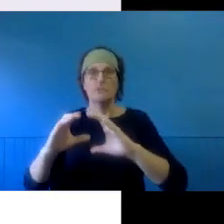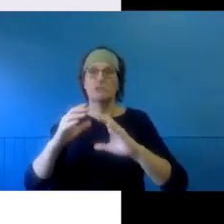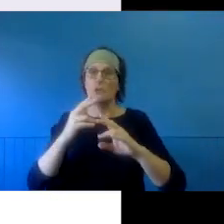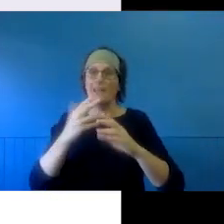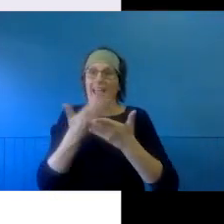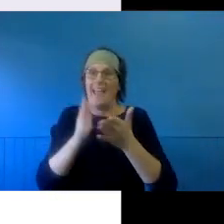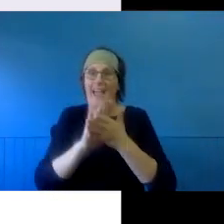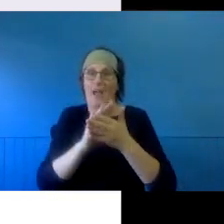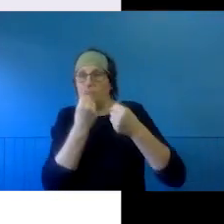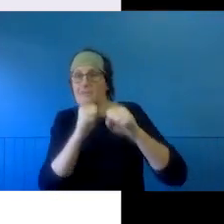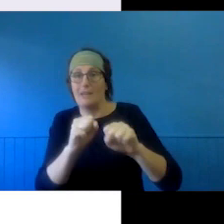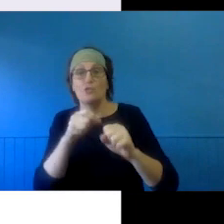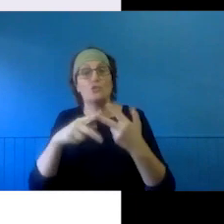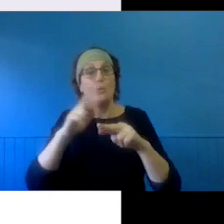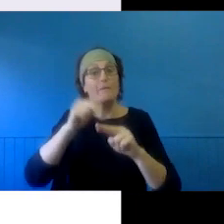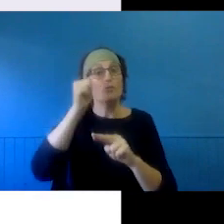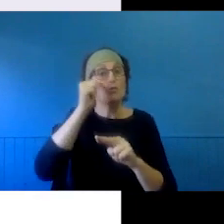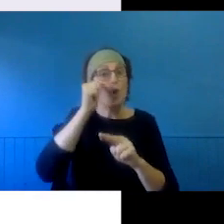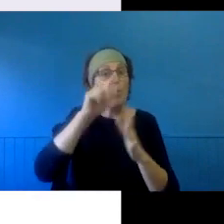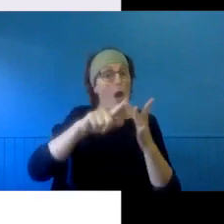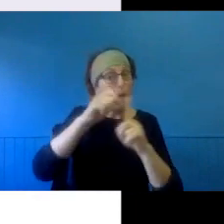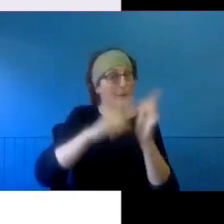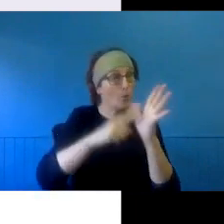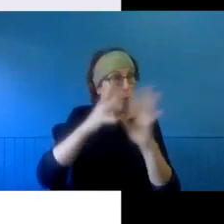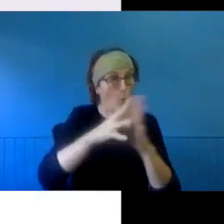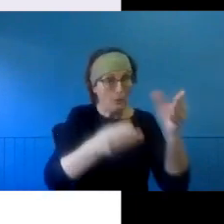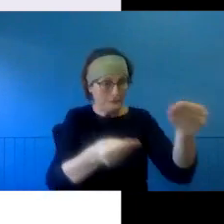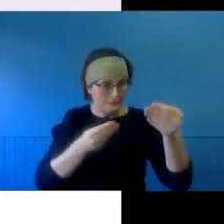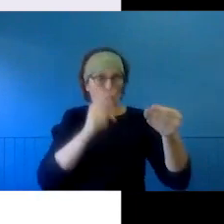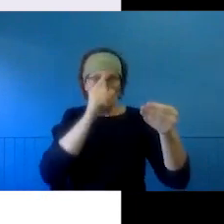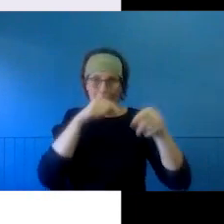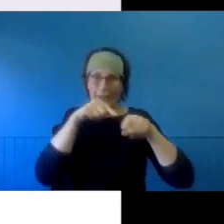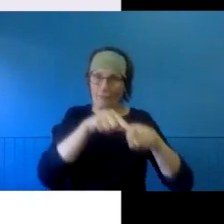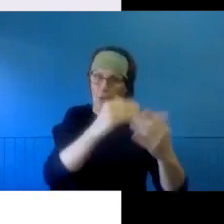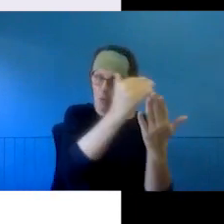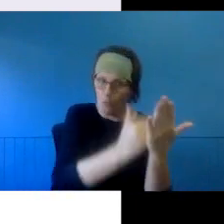IP laws and using them to your advantage, using the protocols and,